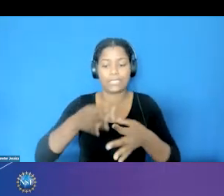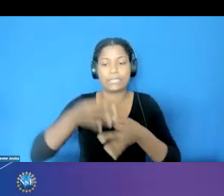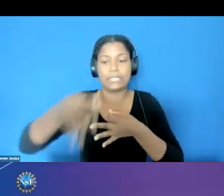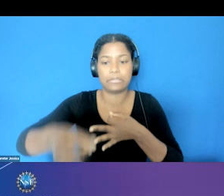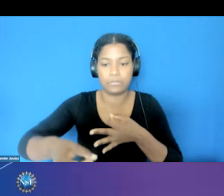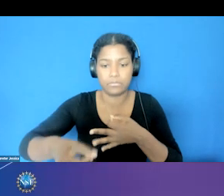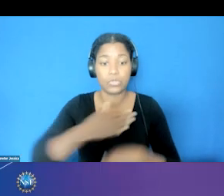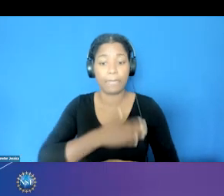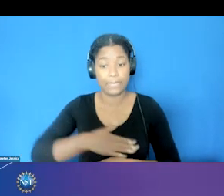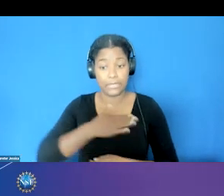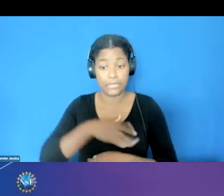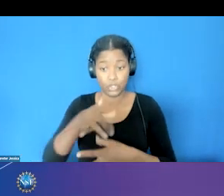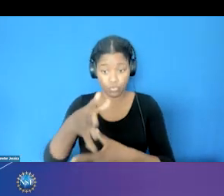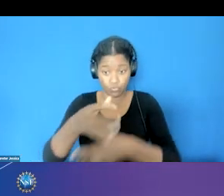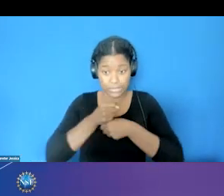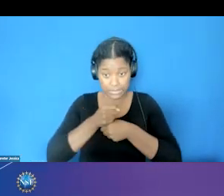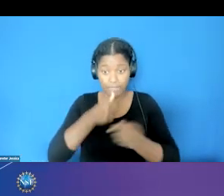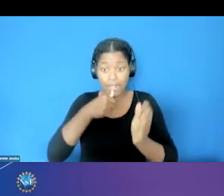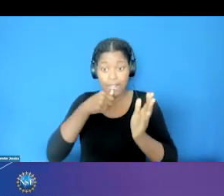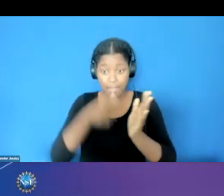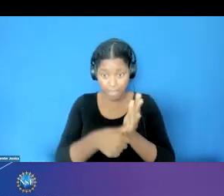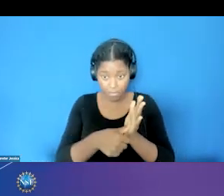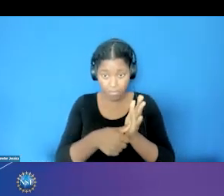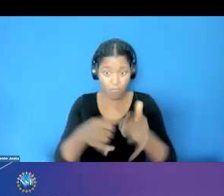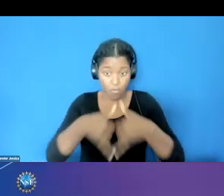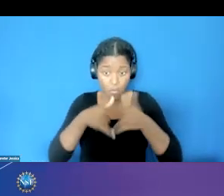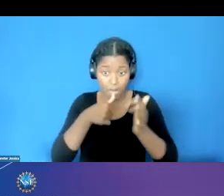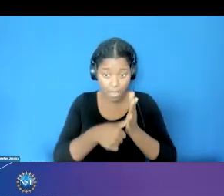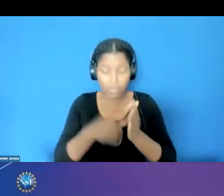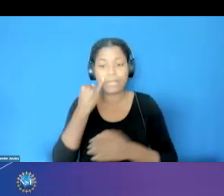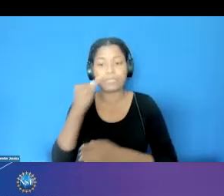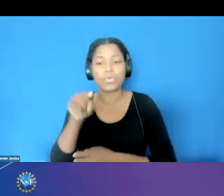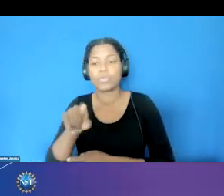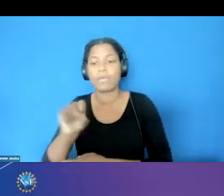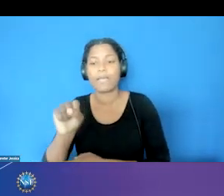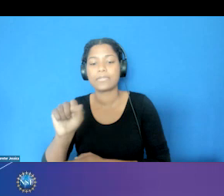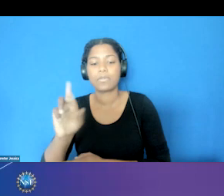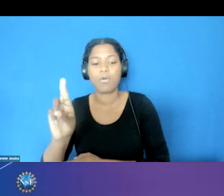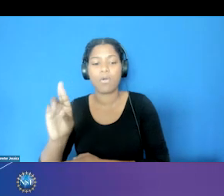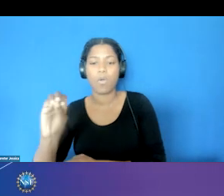So please, once you receive that award letter, if you are SRO, please set up a meeting